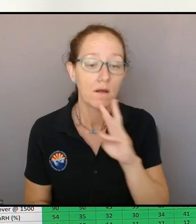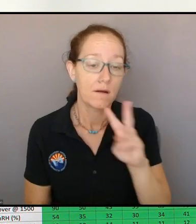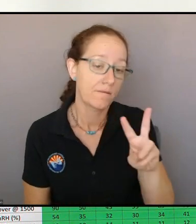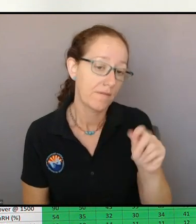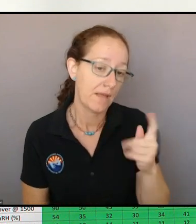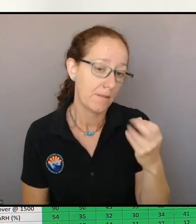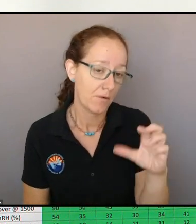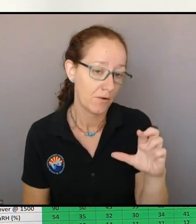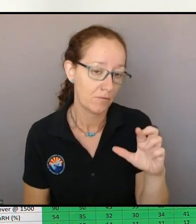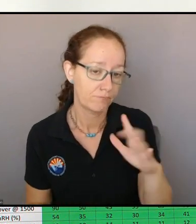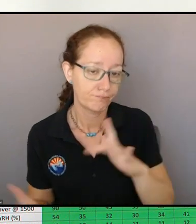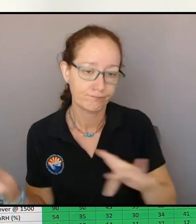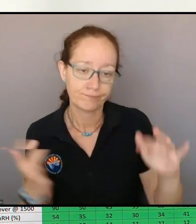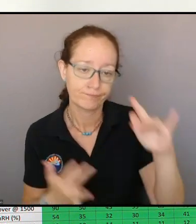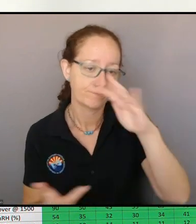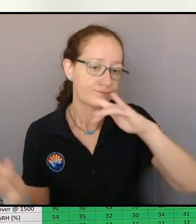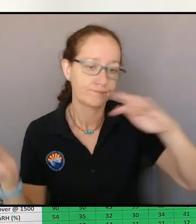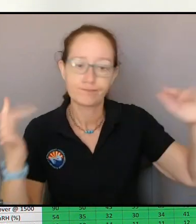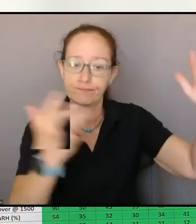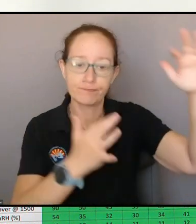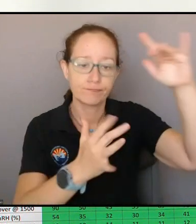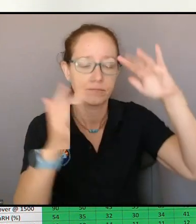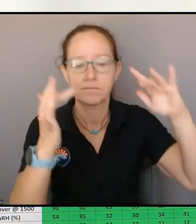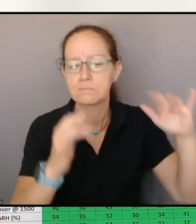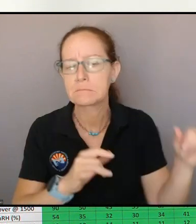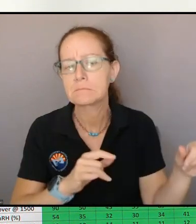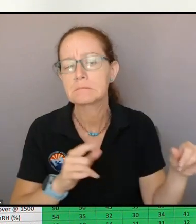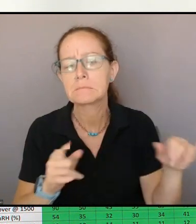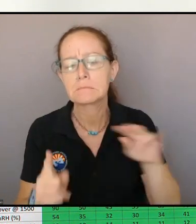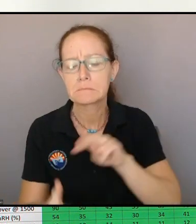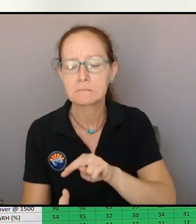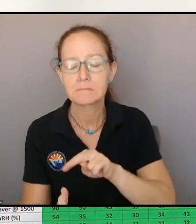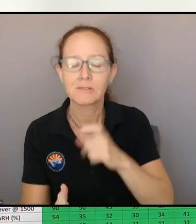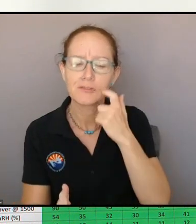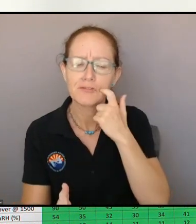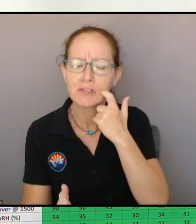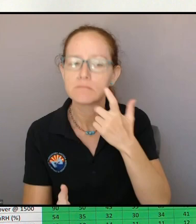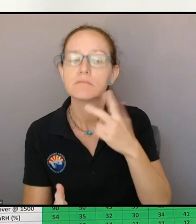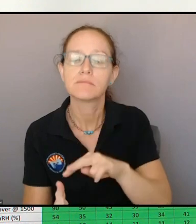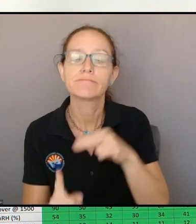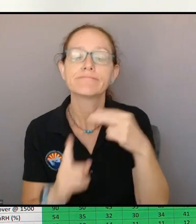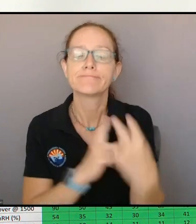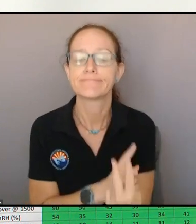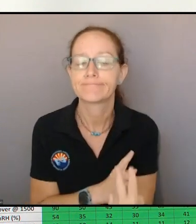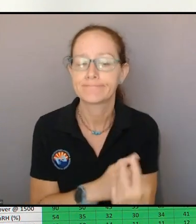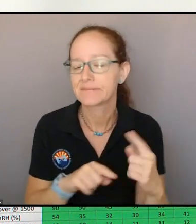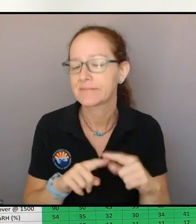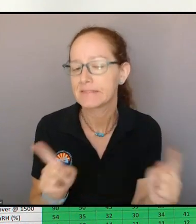look at the same kind of thing really. Um couple things I wanted to point out here again is: So we have that